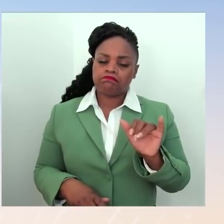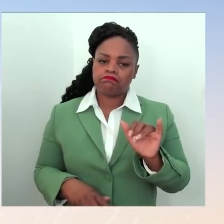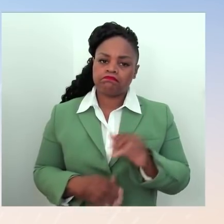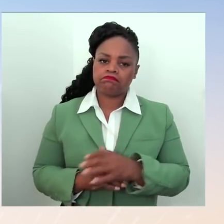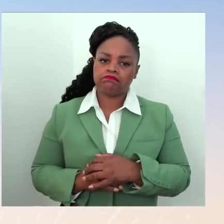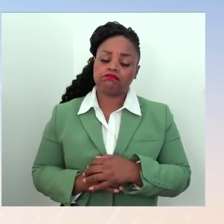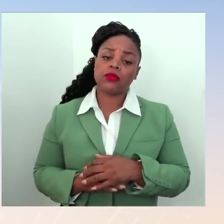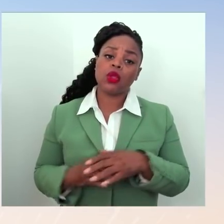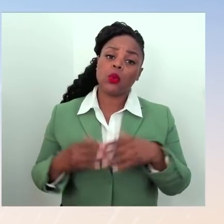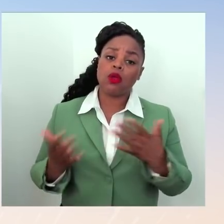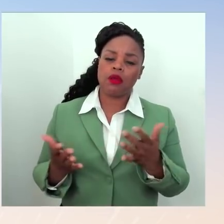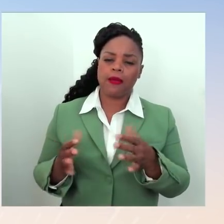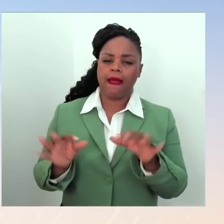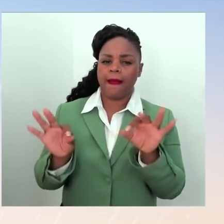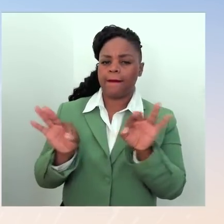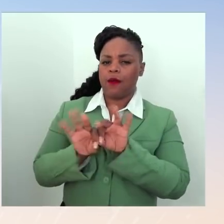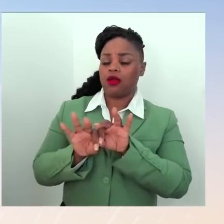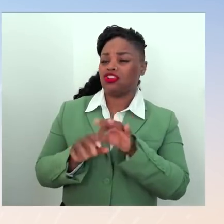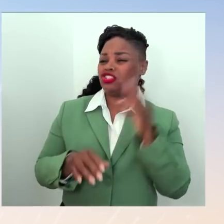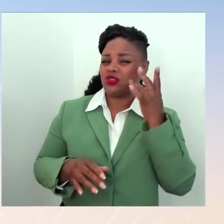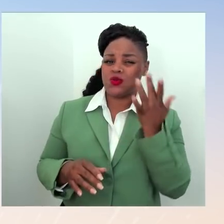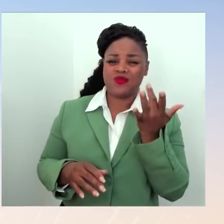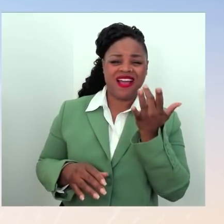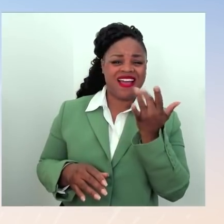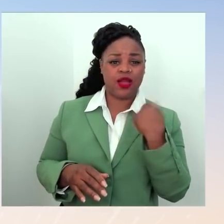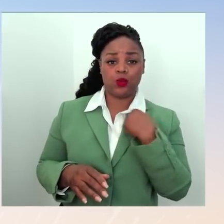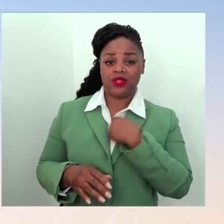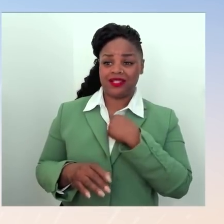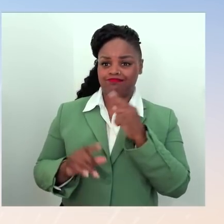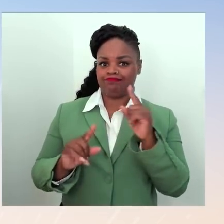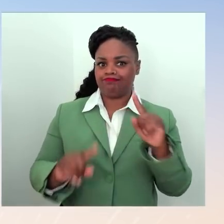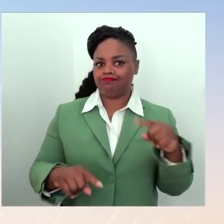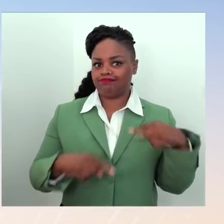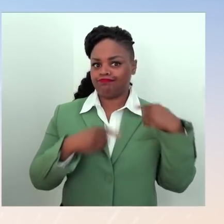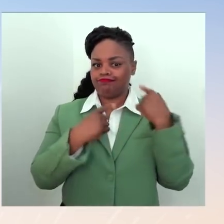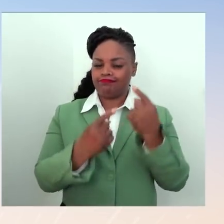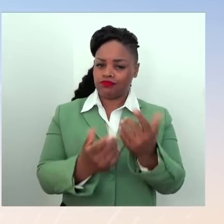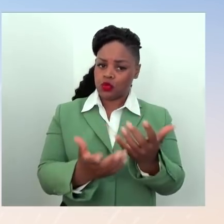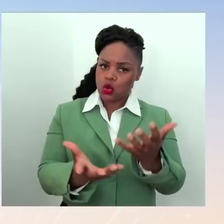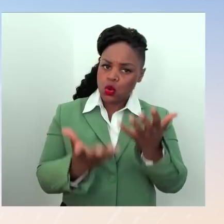and have been focused on having these discussions with the Iranians and our P5+1 partners